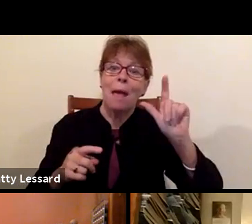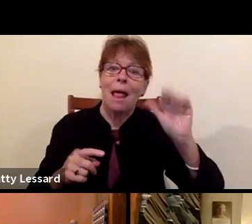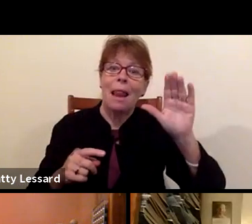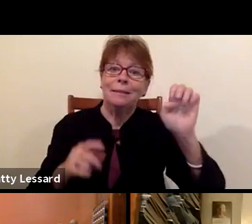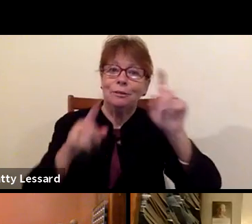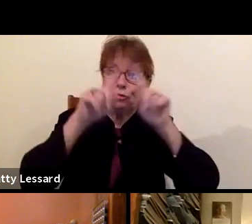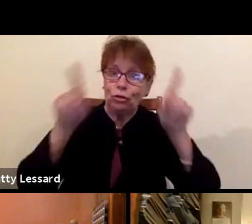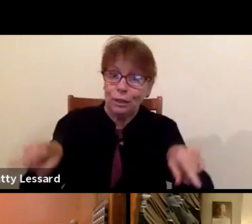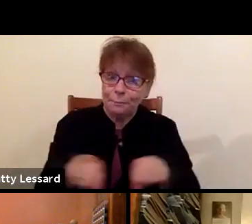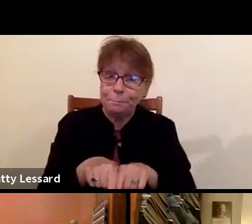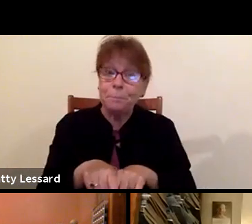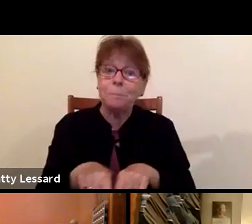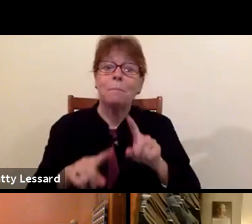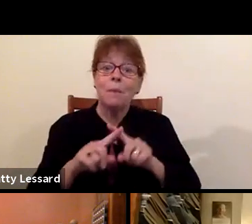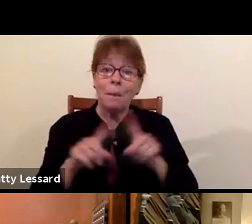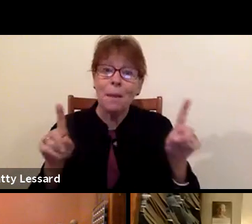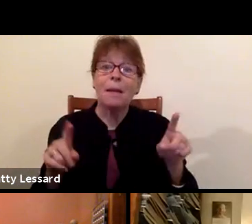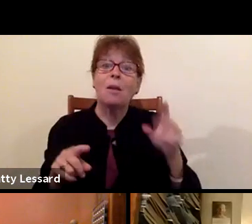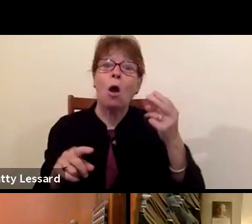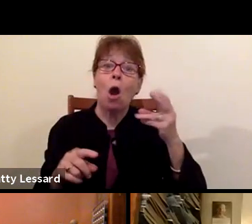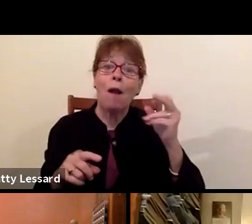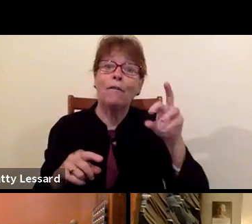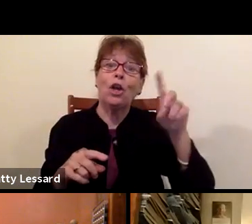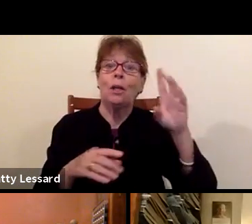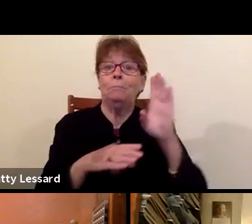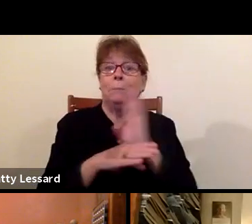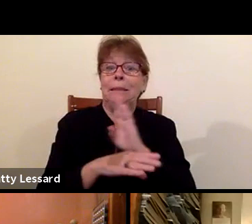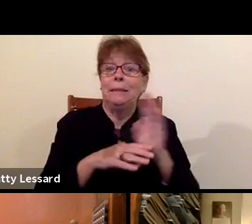expensive is in terms of engagement and job turnover. It's a hidden cost, because people -- companies don't see